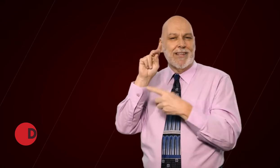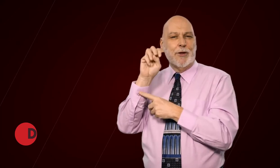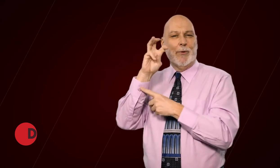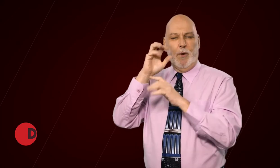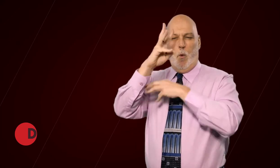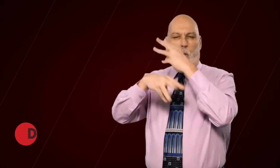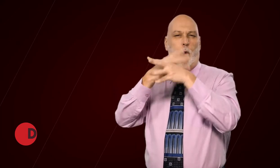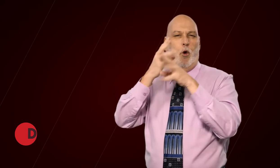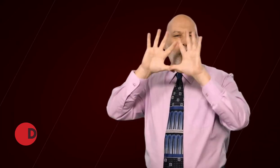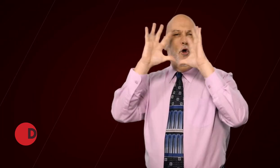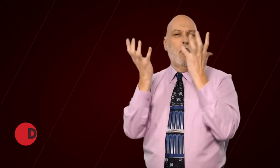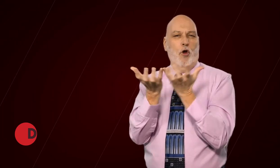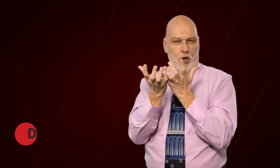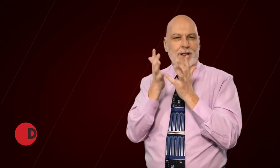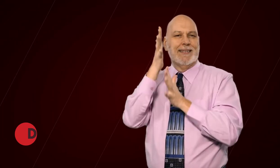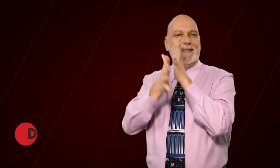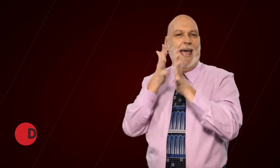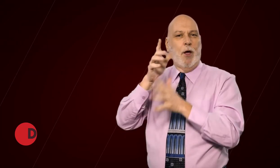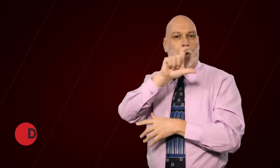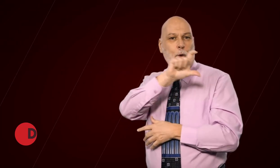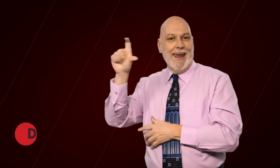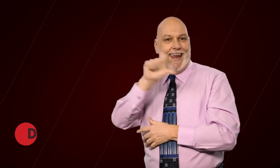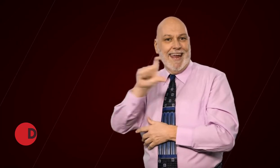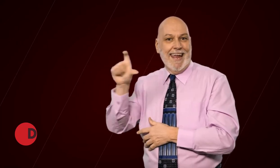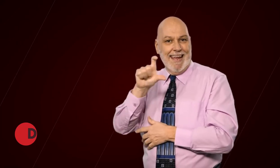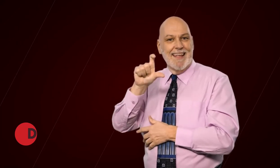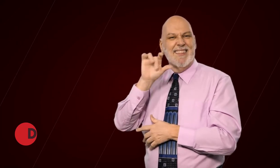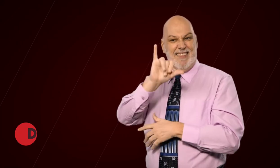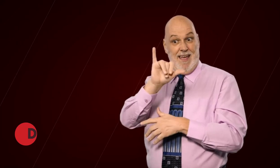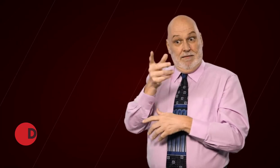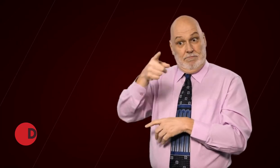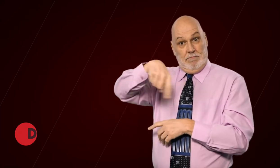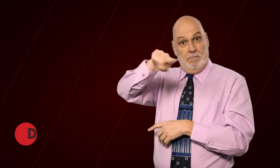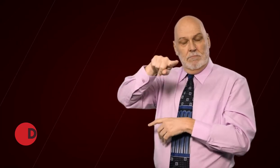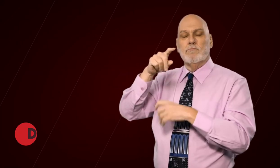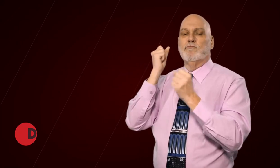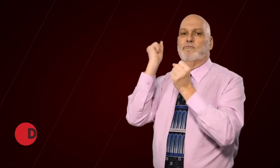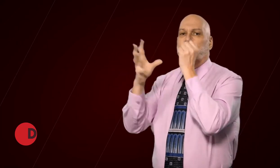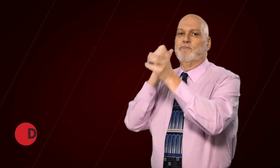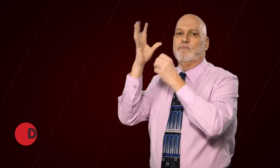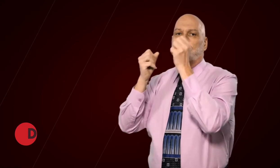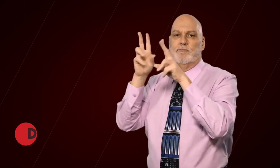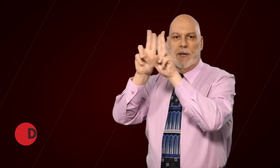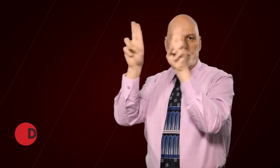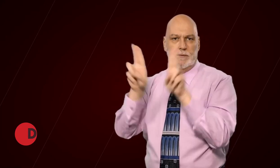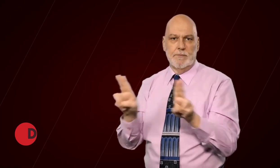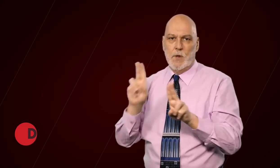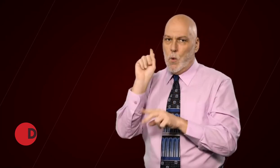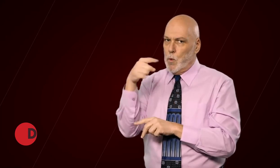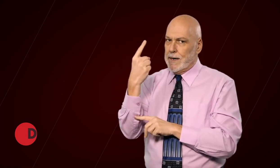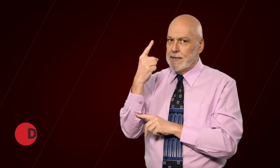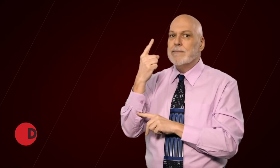“DeafWire”, a Deaf TV news program,